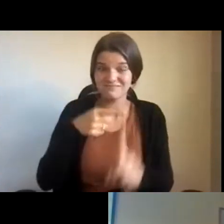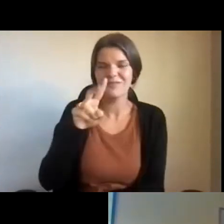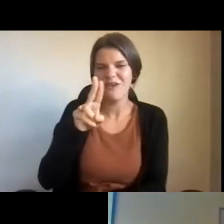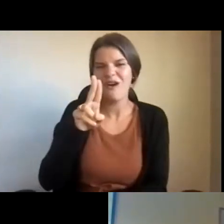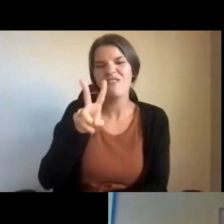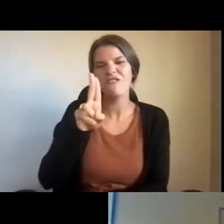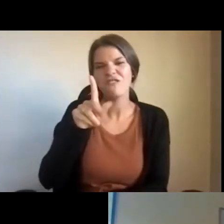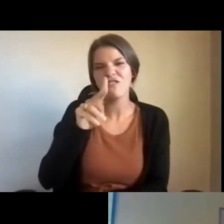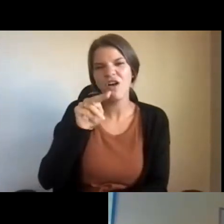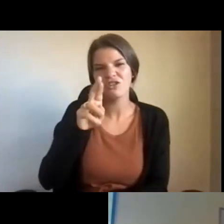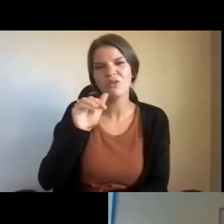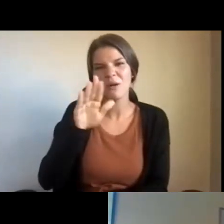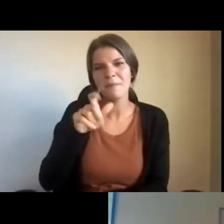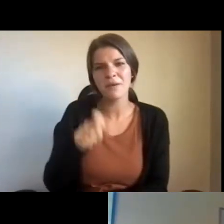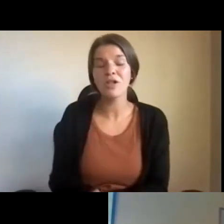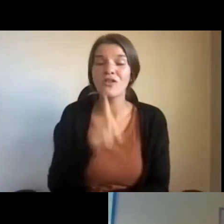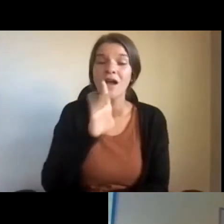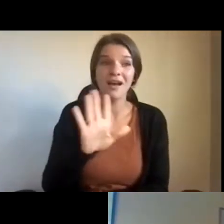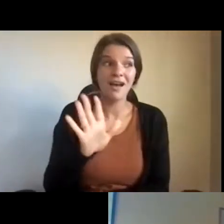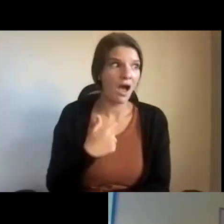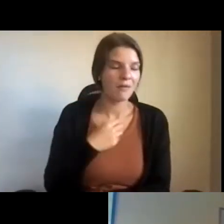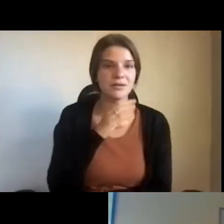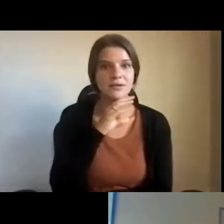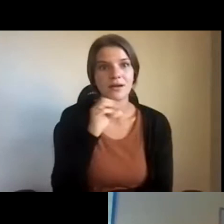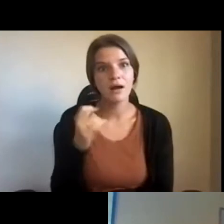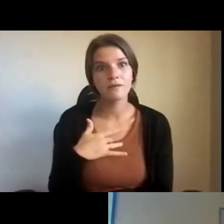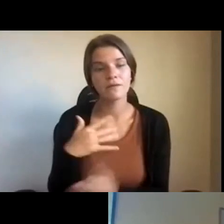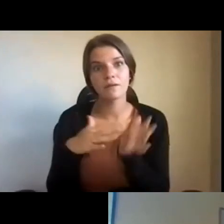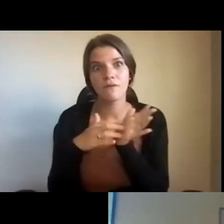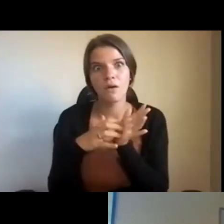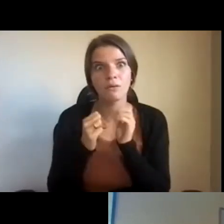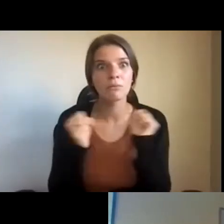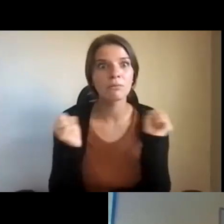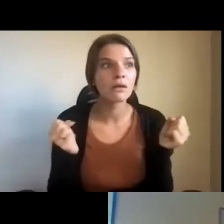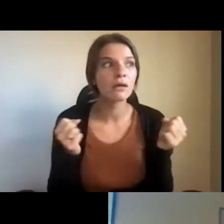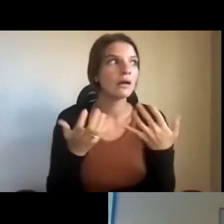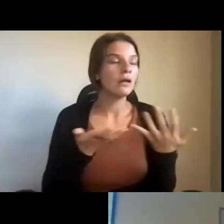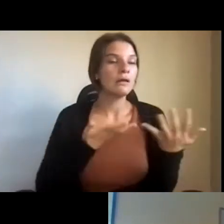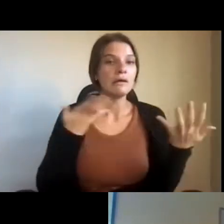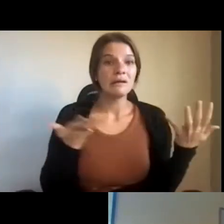about you but I'm tired of feeling vulnerable. Which I feel like has happened when COVID first